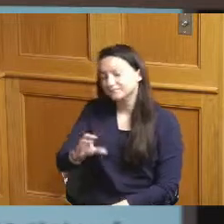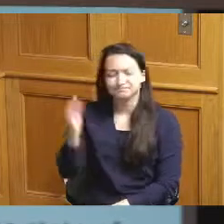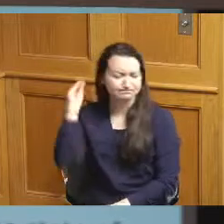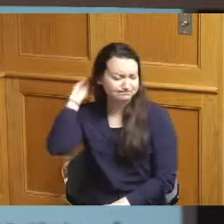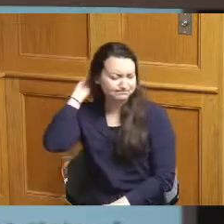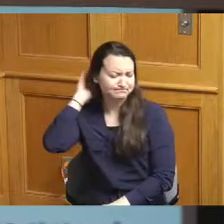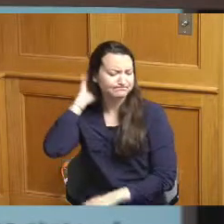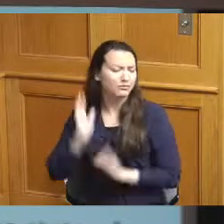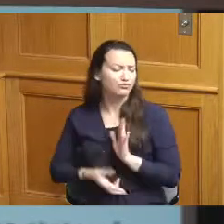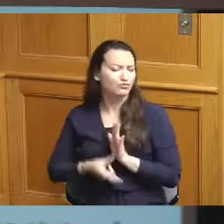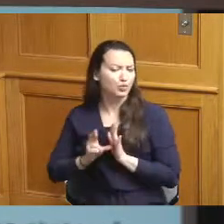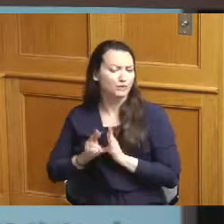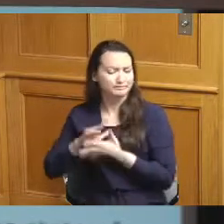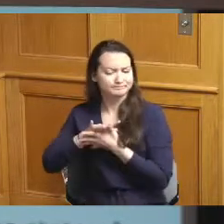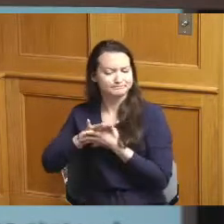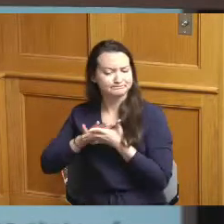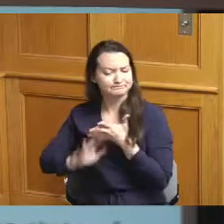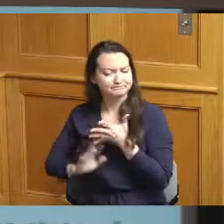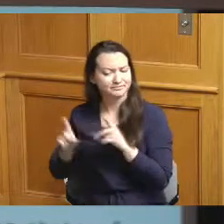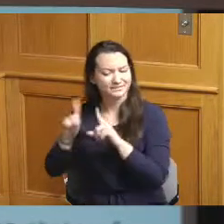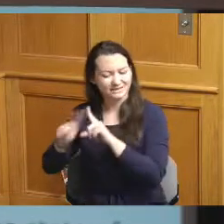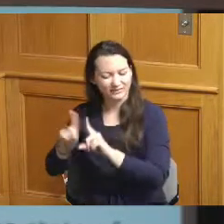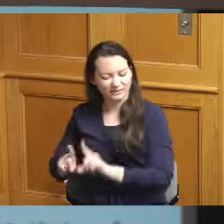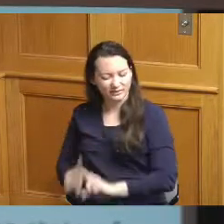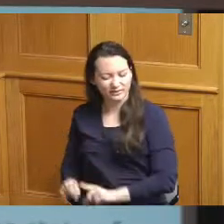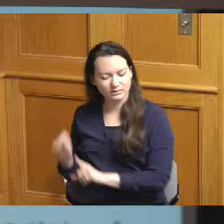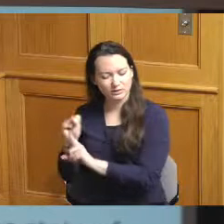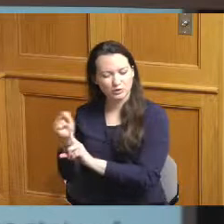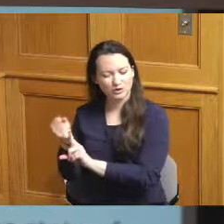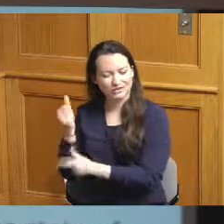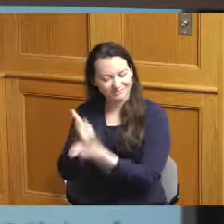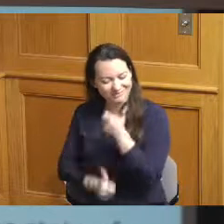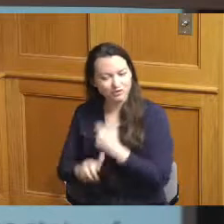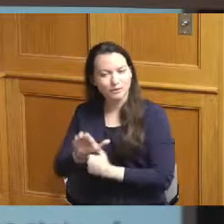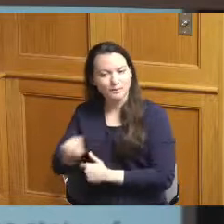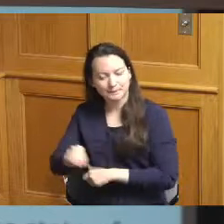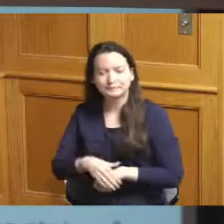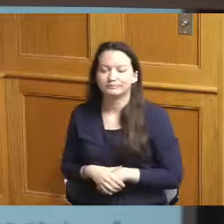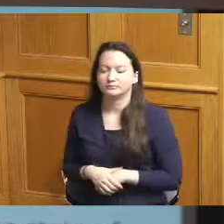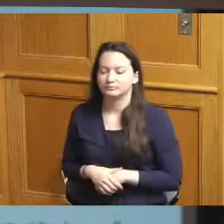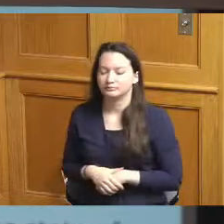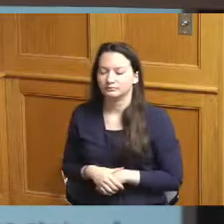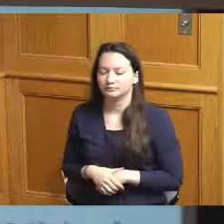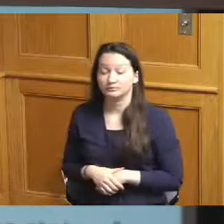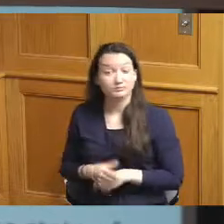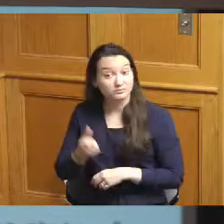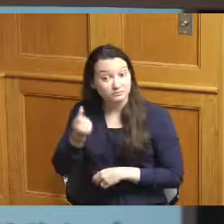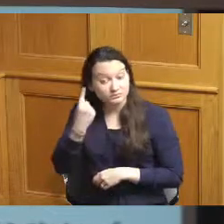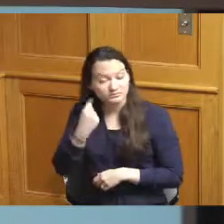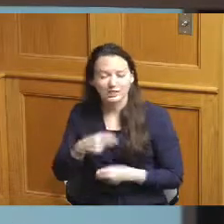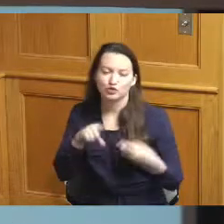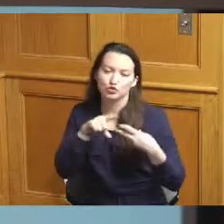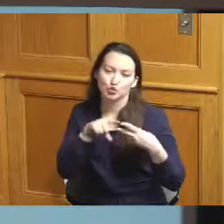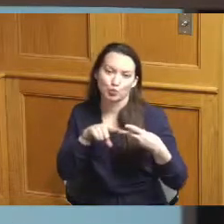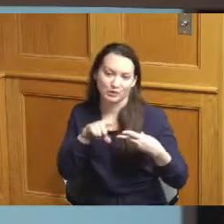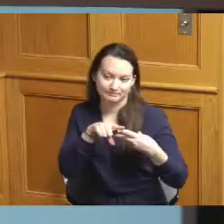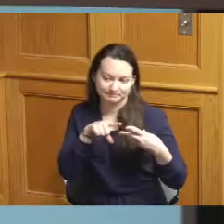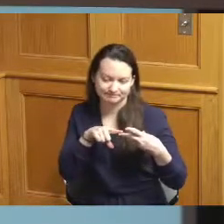when reviewing the different situations for each company however there were two I'm sorry before